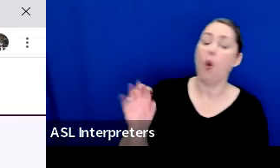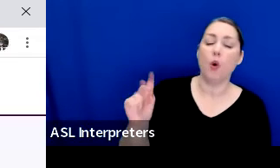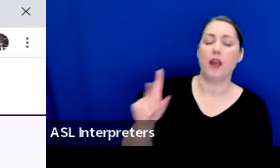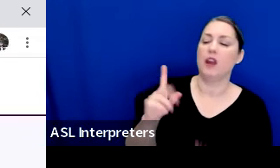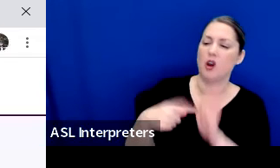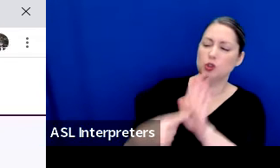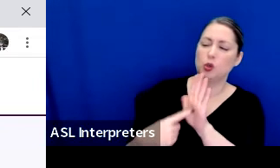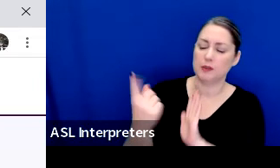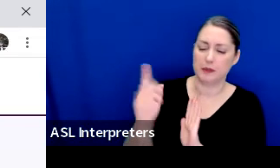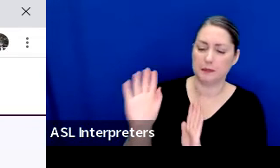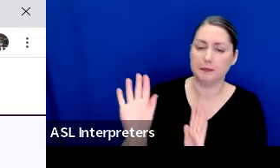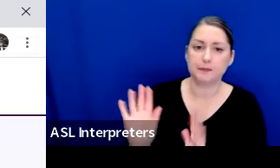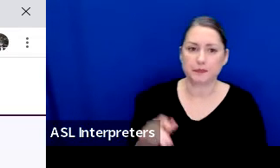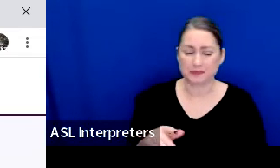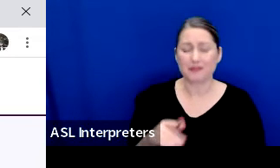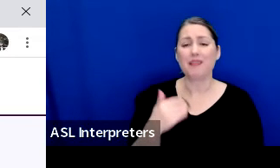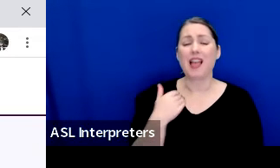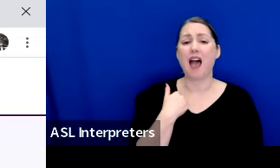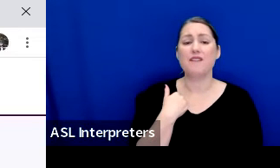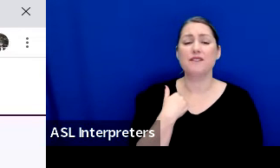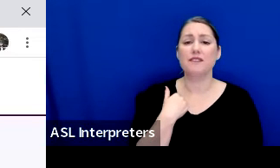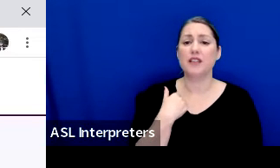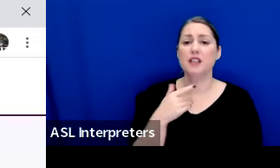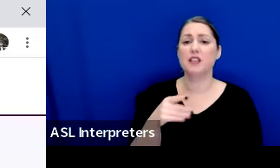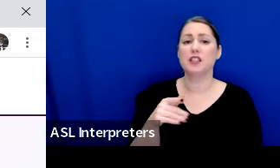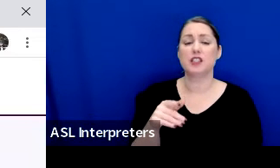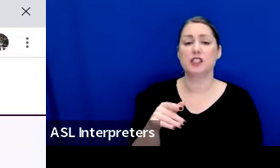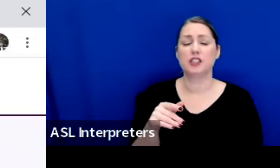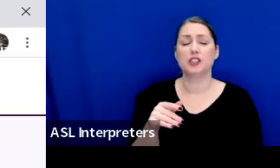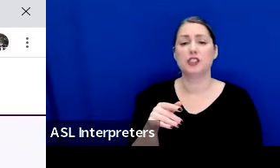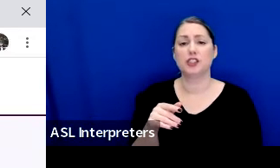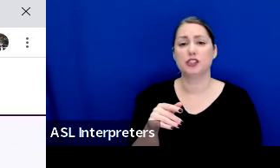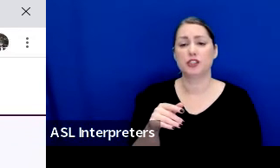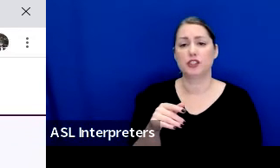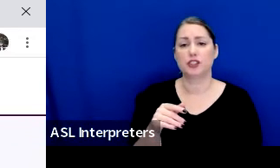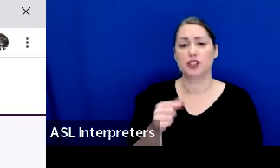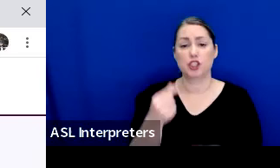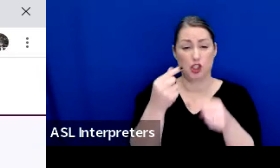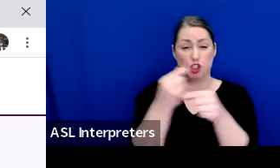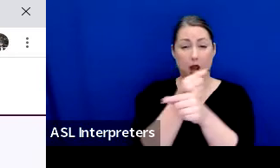They have a really good geometry like a graphing capabilities.